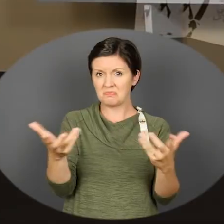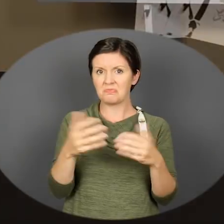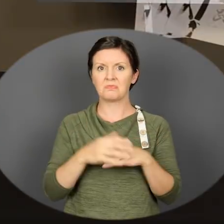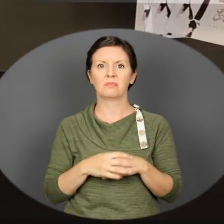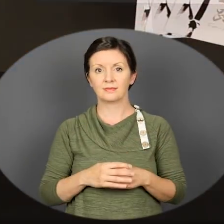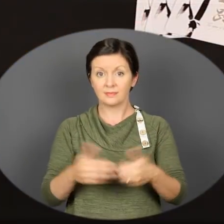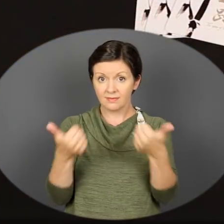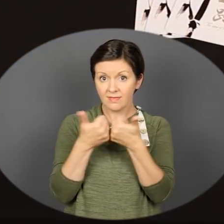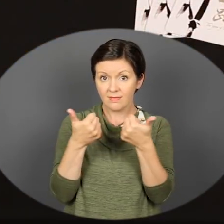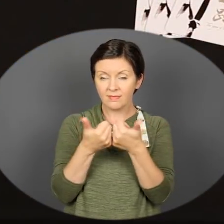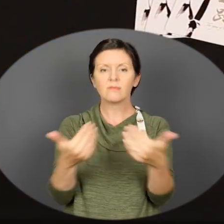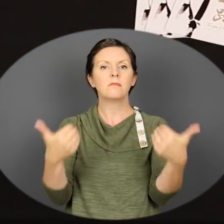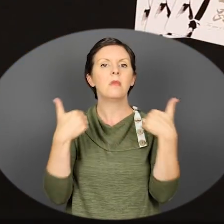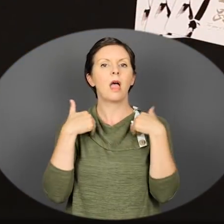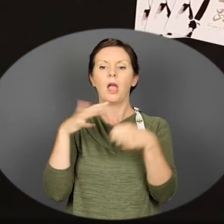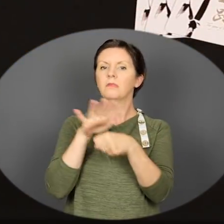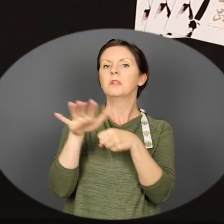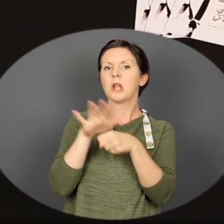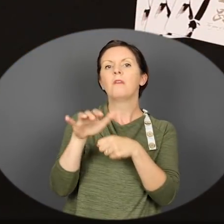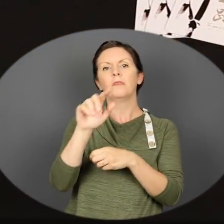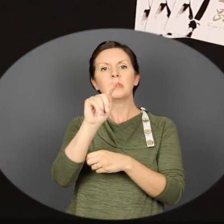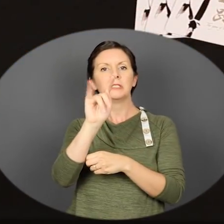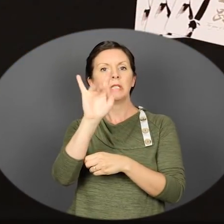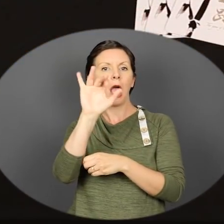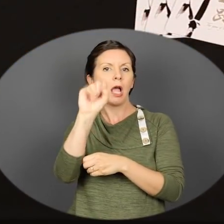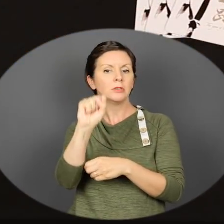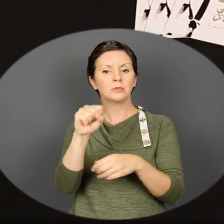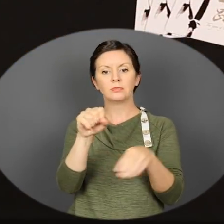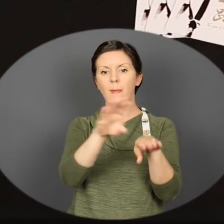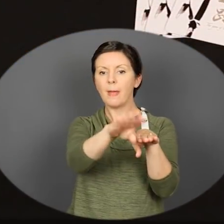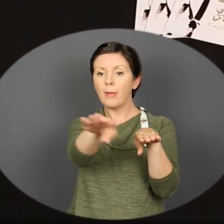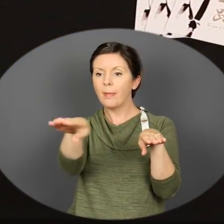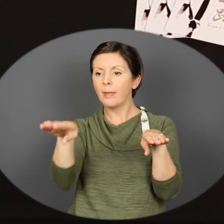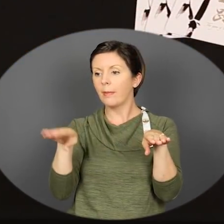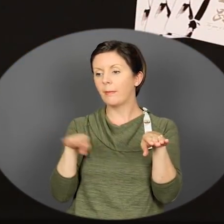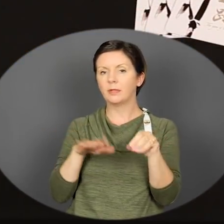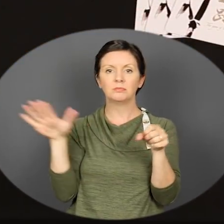for. There are enough tiles included with the game to cover the entire game board. But